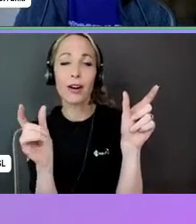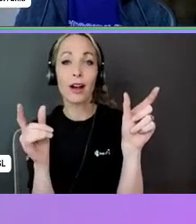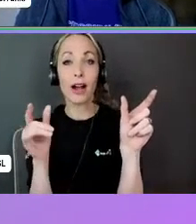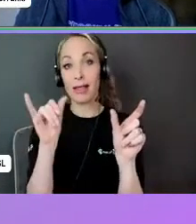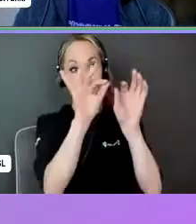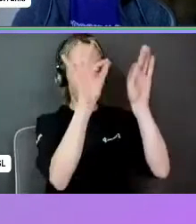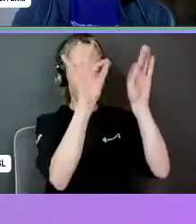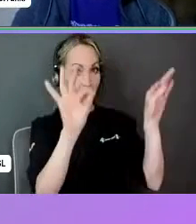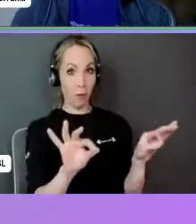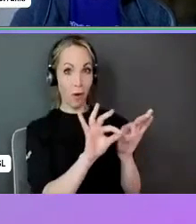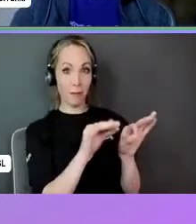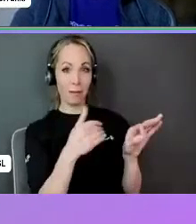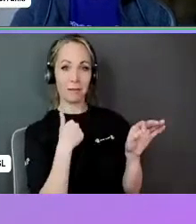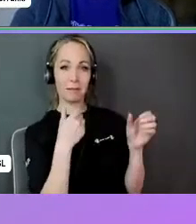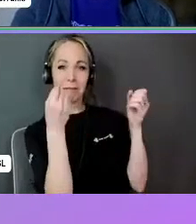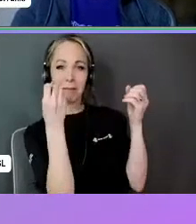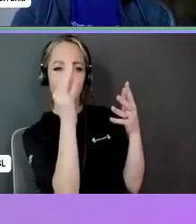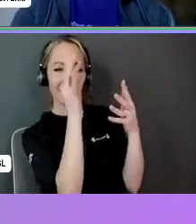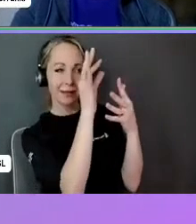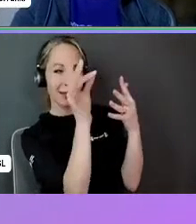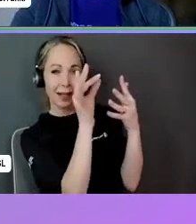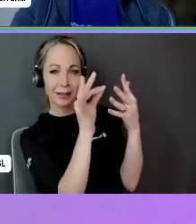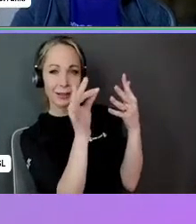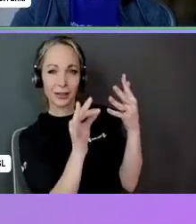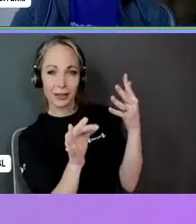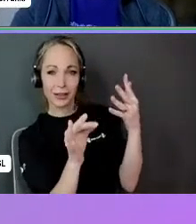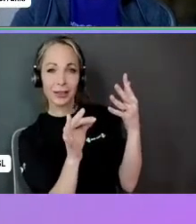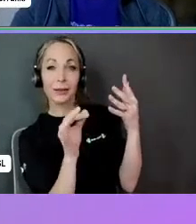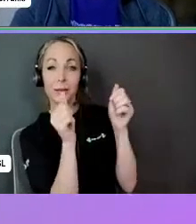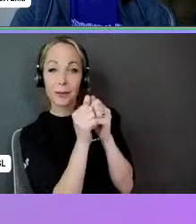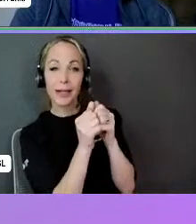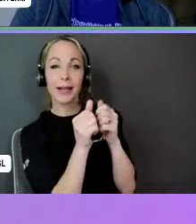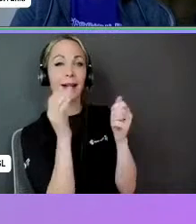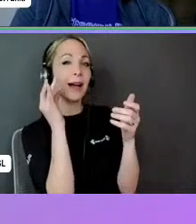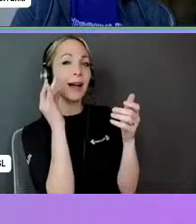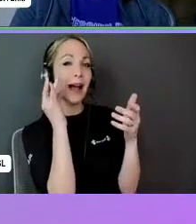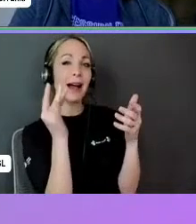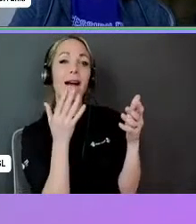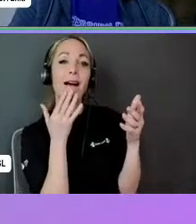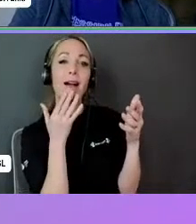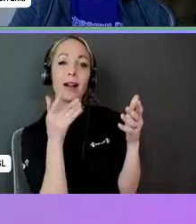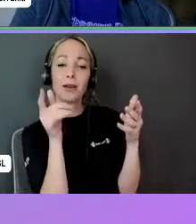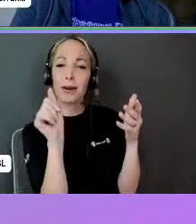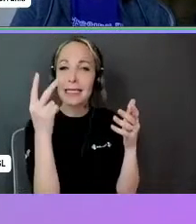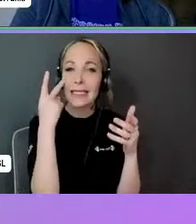example, it says cats colors, because in my form, I have an option where you can select multiple checks boxes for the